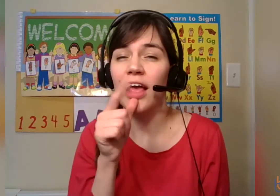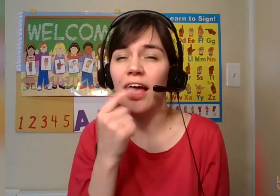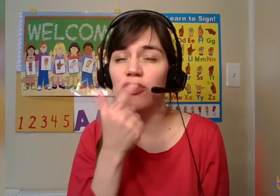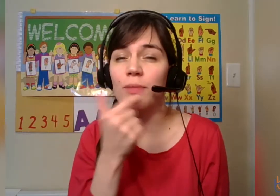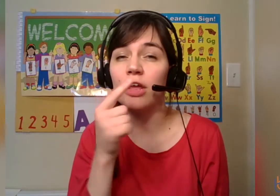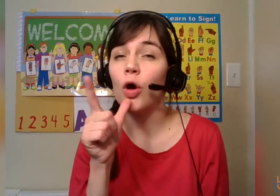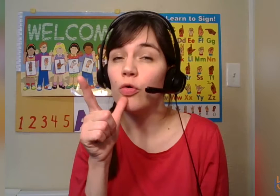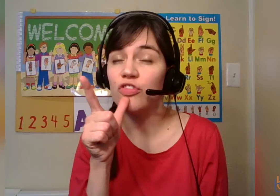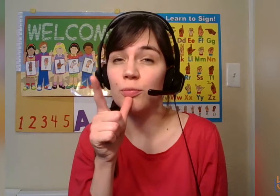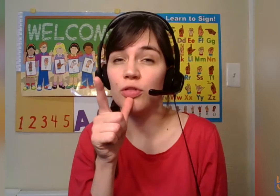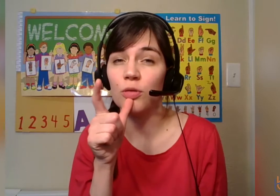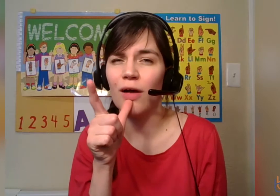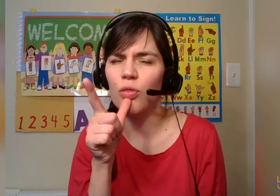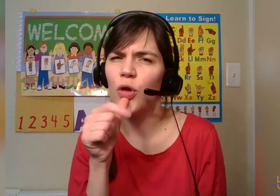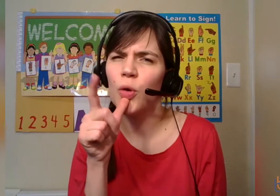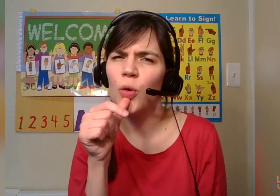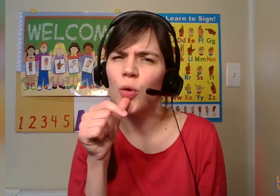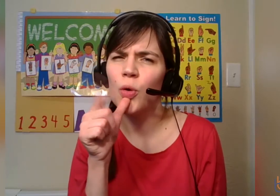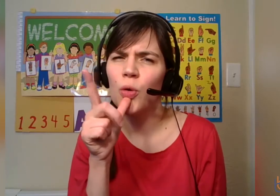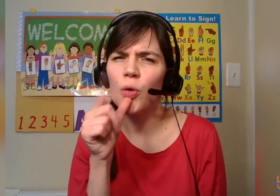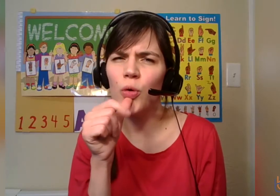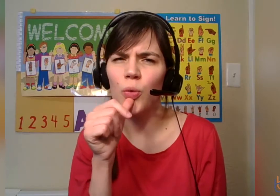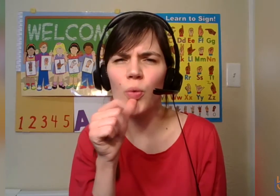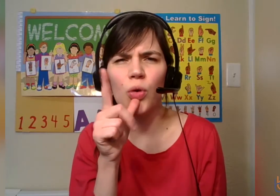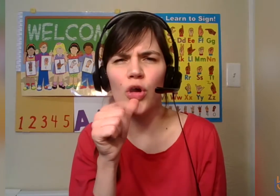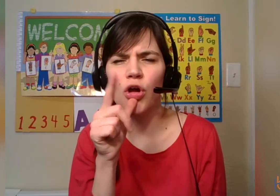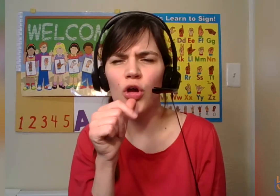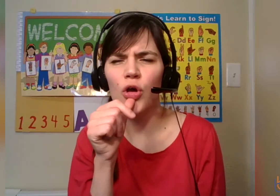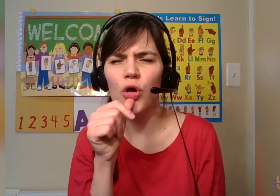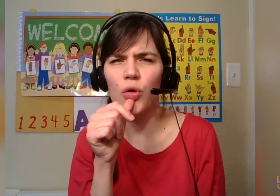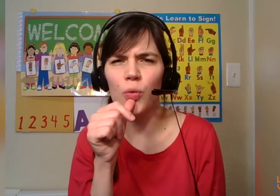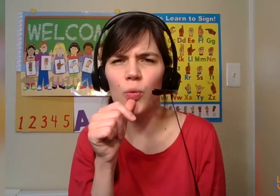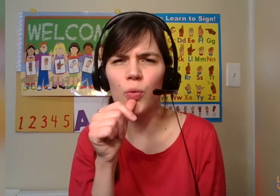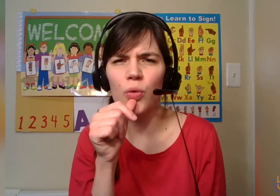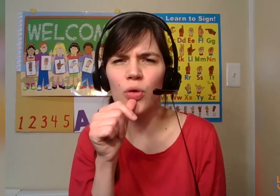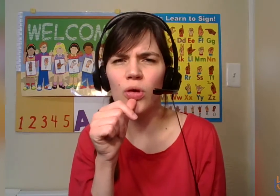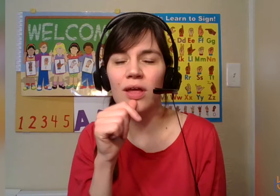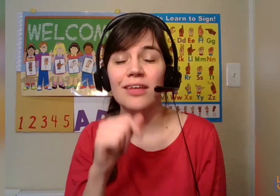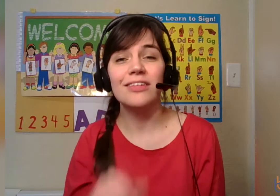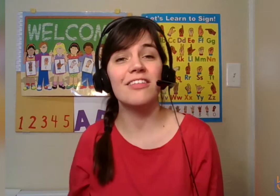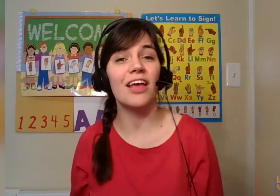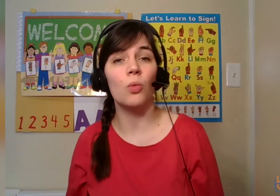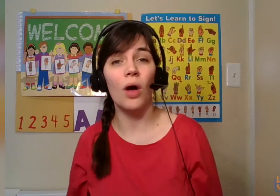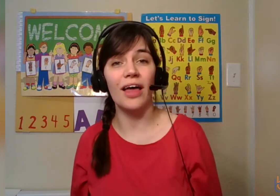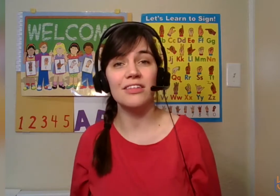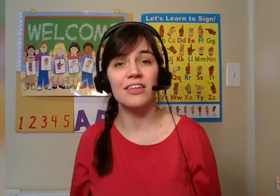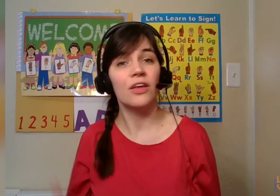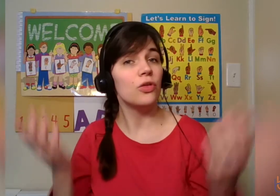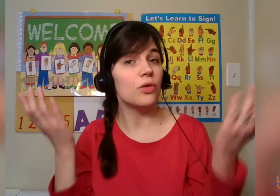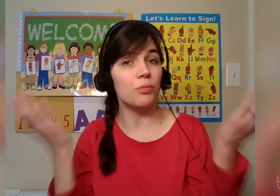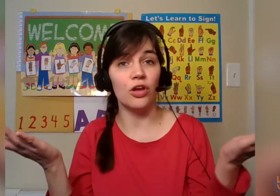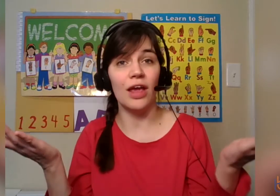you make an O shape with your mouth. Who? Who? To sign what, you can put your